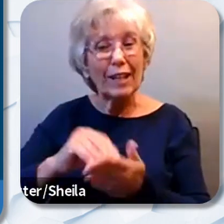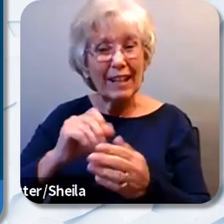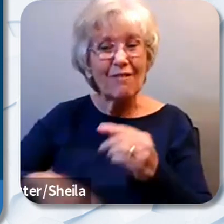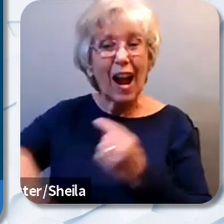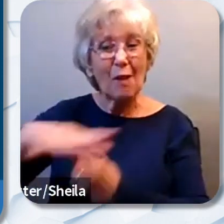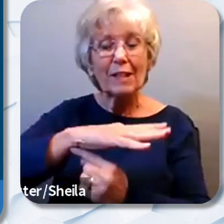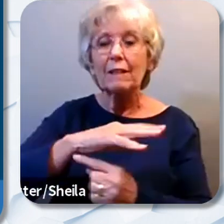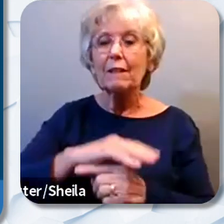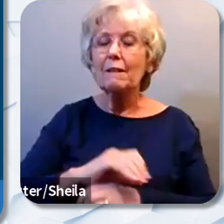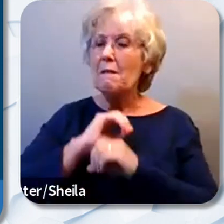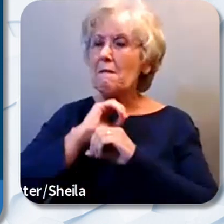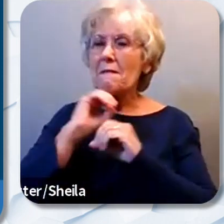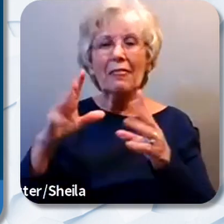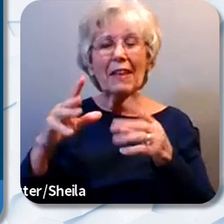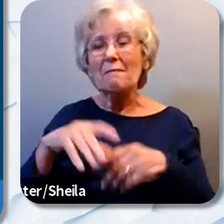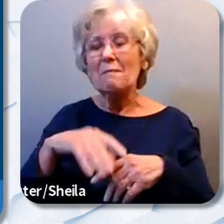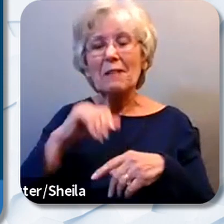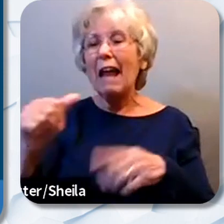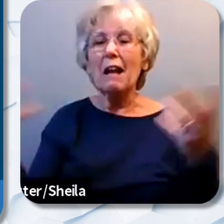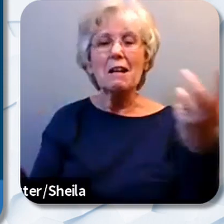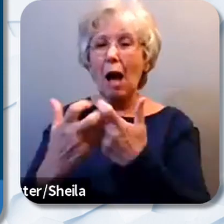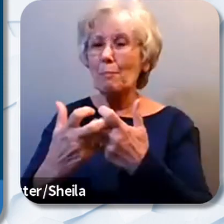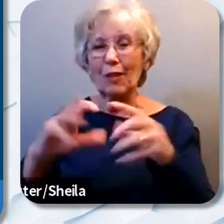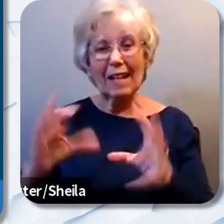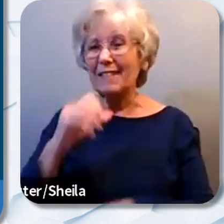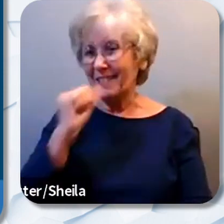i'm not these combo classes and it took a little while, because obviously planning, it